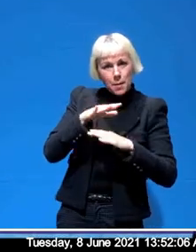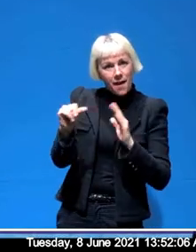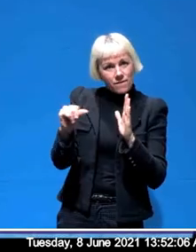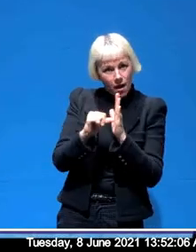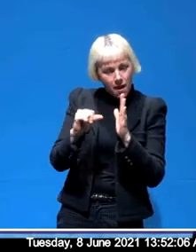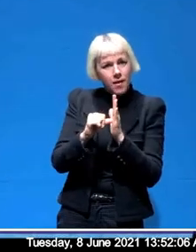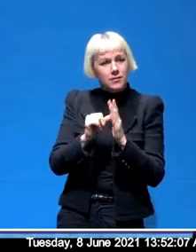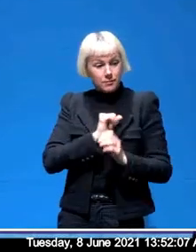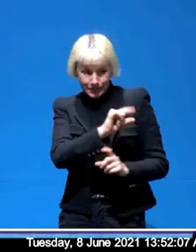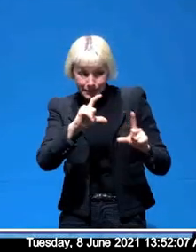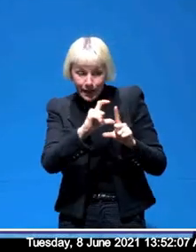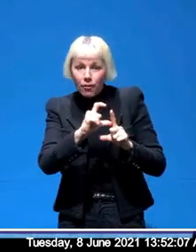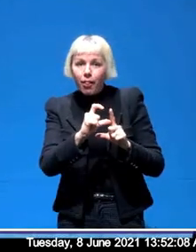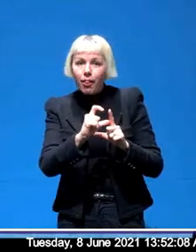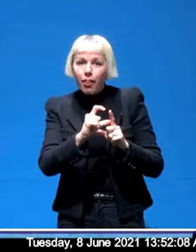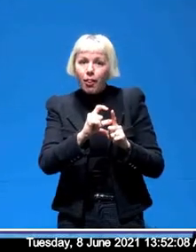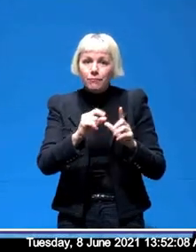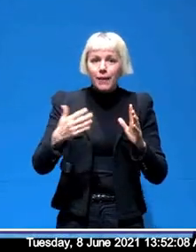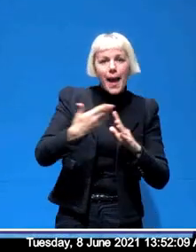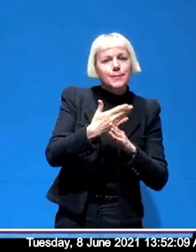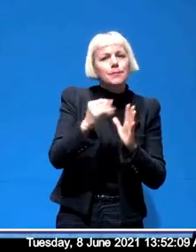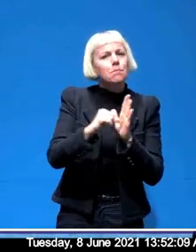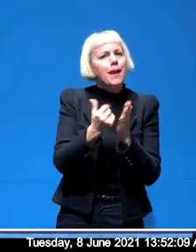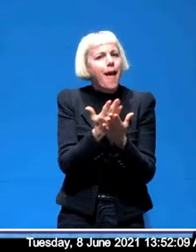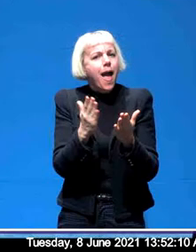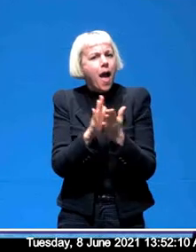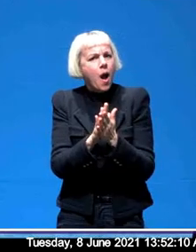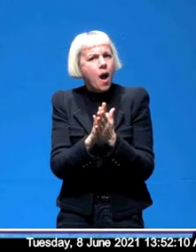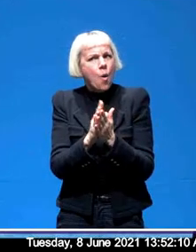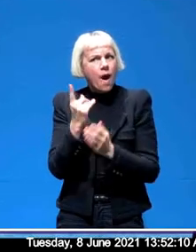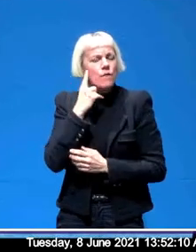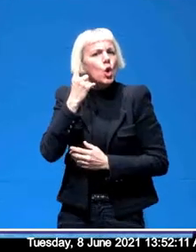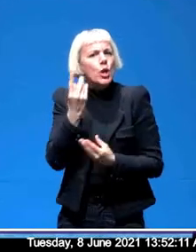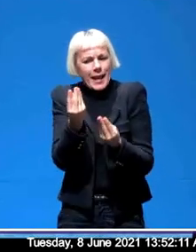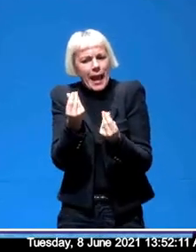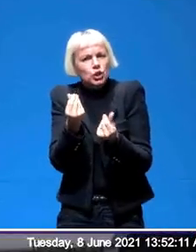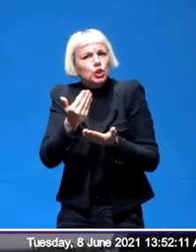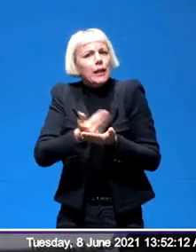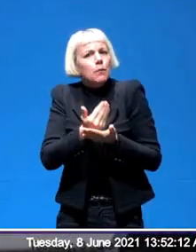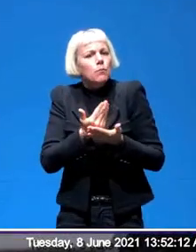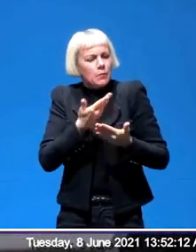As I understand it, there was cash on the premises belonging to Daniel. Is that your understanding? Yes, that's correct.